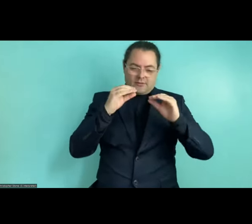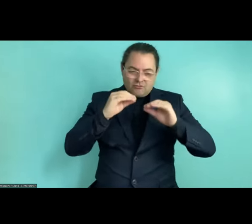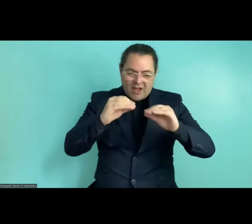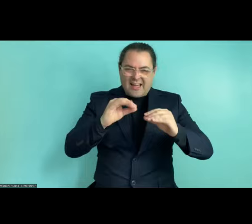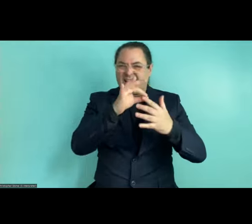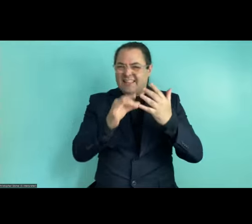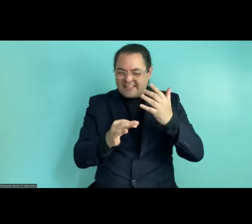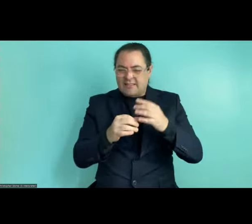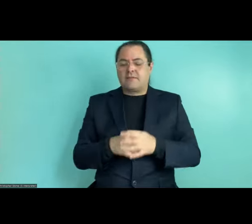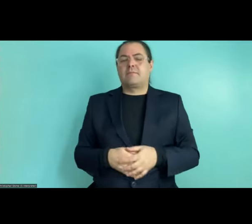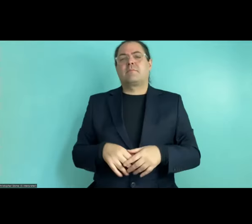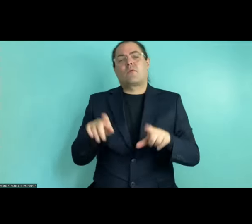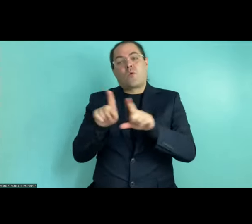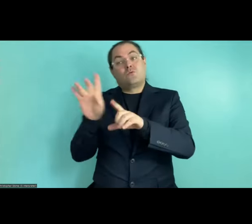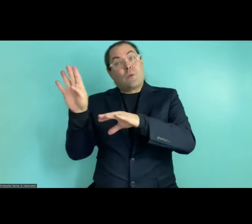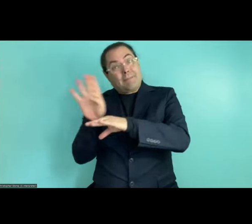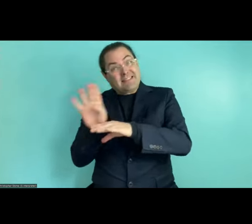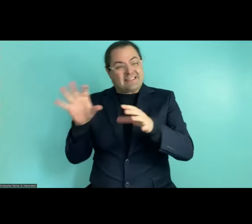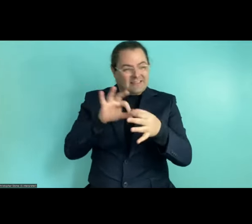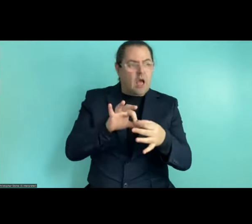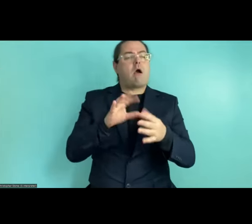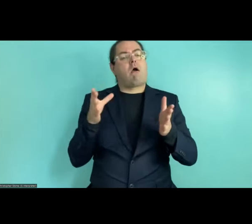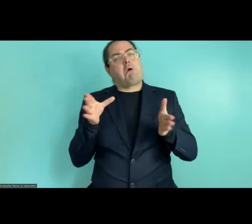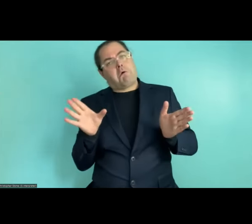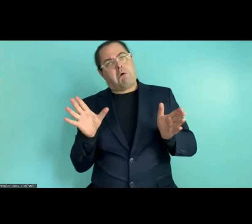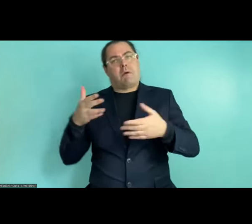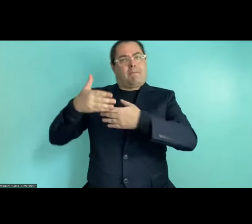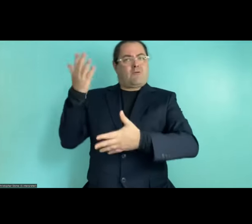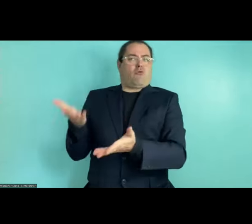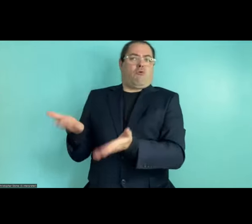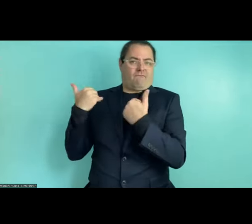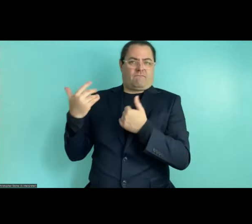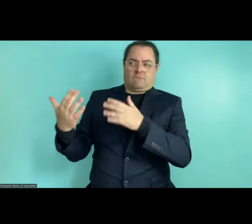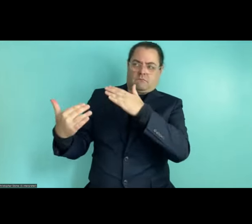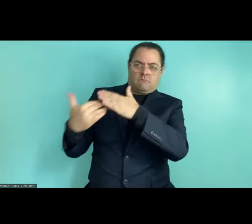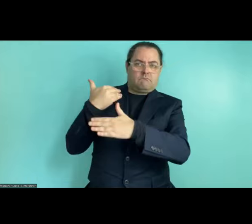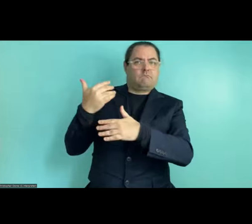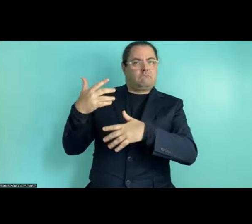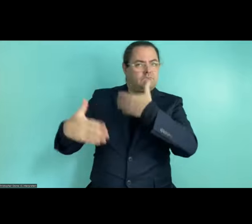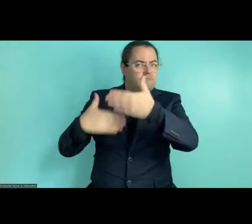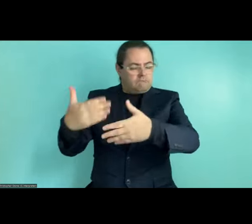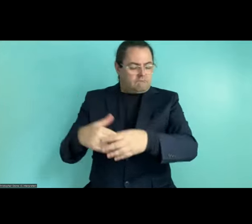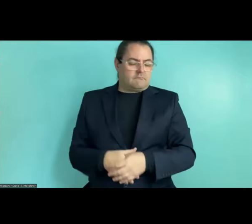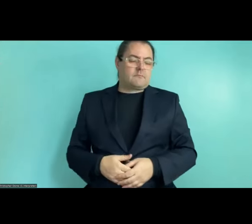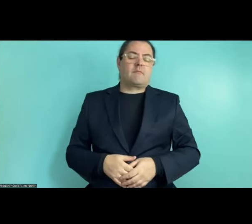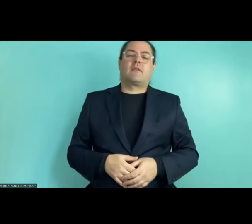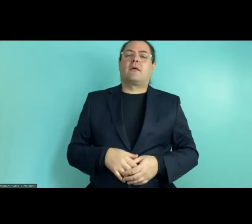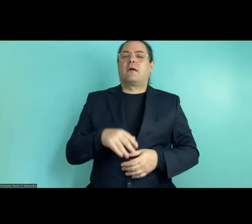15:46:14 and and and in organizations or personal disability being part of that ecosystem